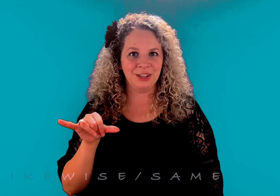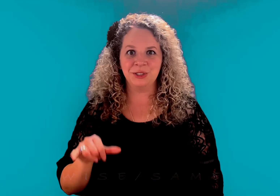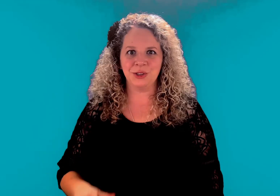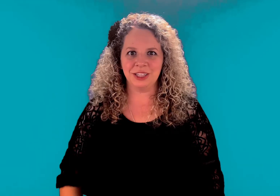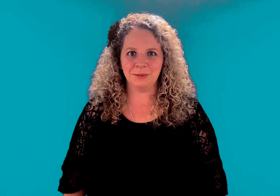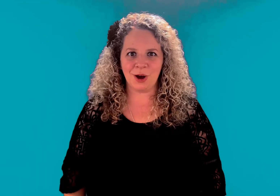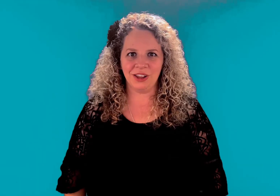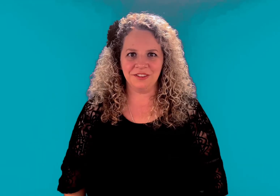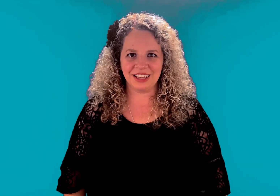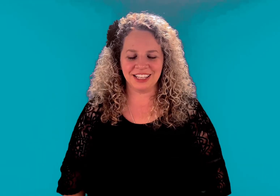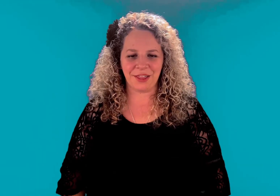So let's put all of that together